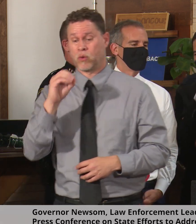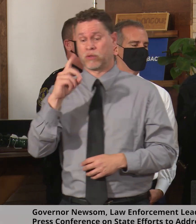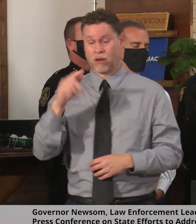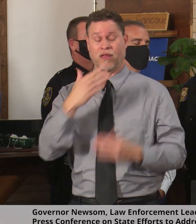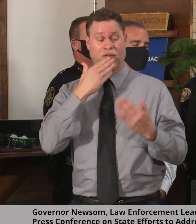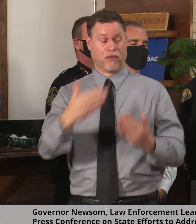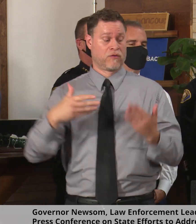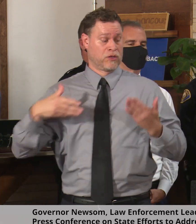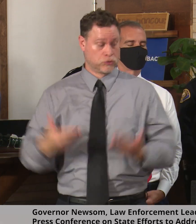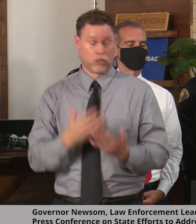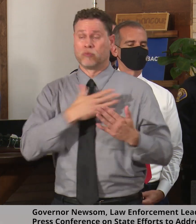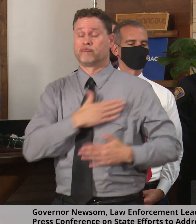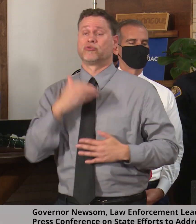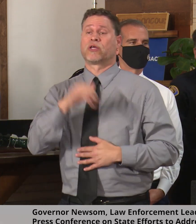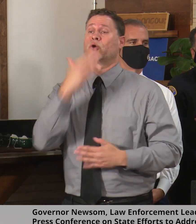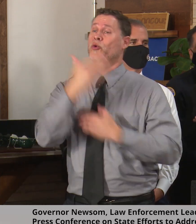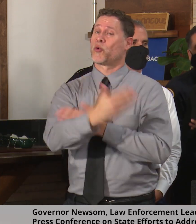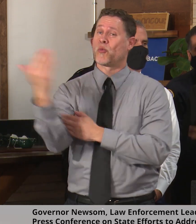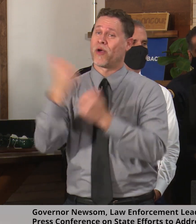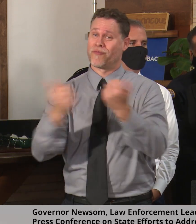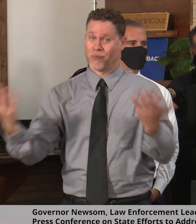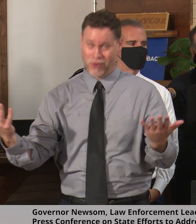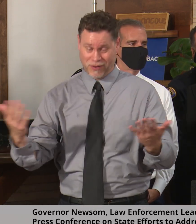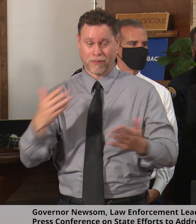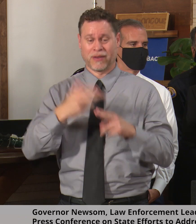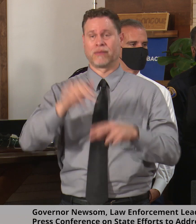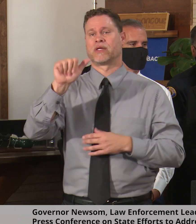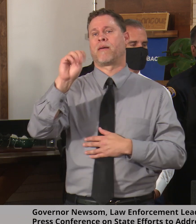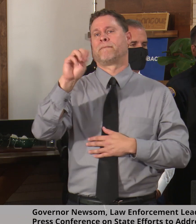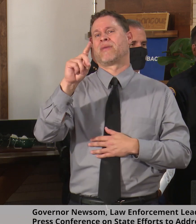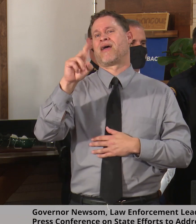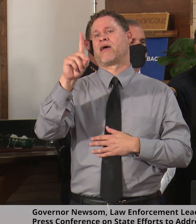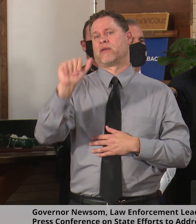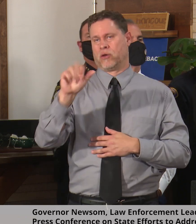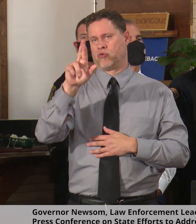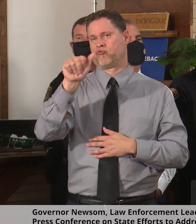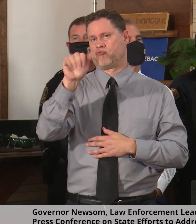appreciate that. Good morning everyone. My name is Amanda Ray. I'm the commissioner of the California